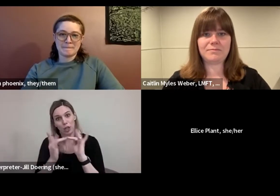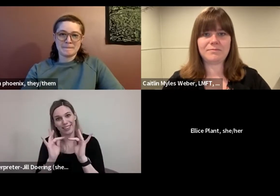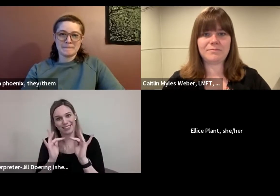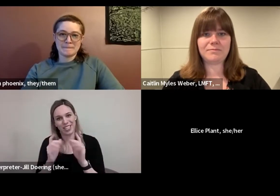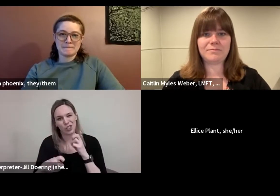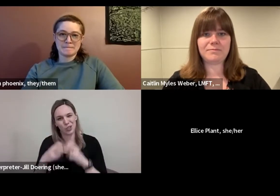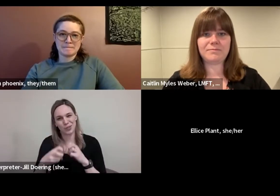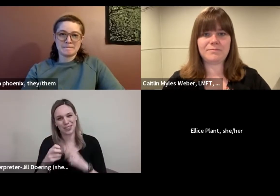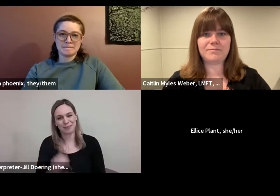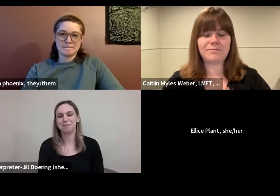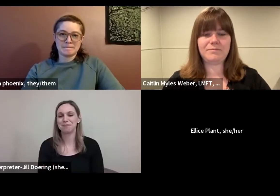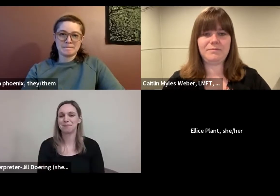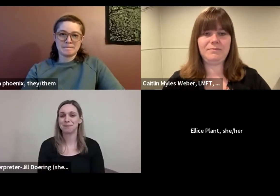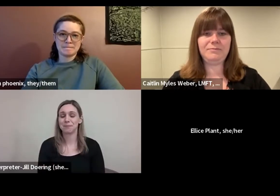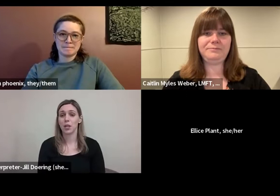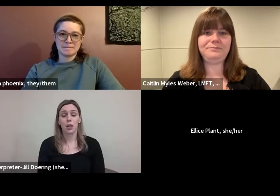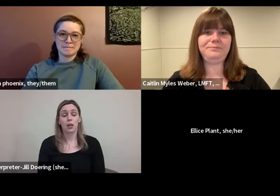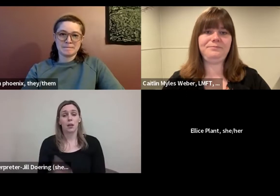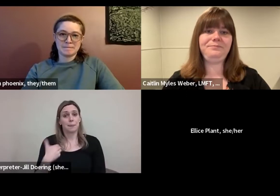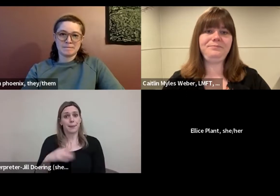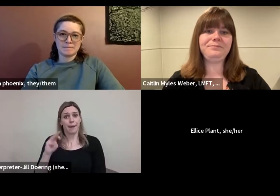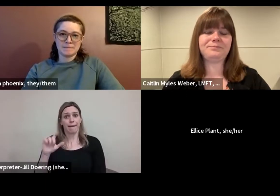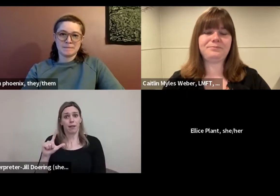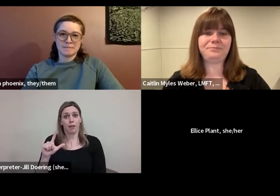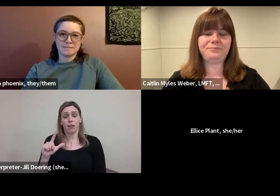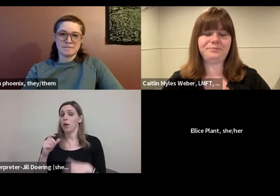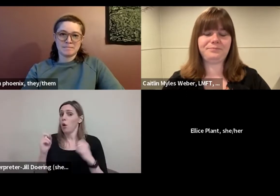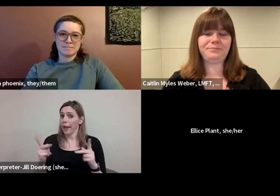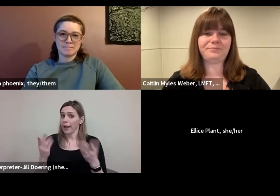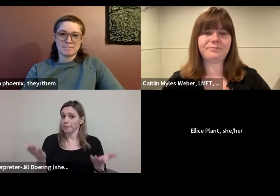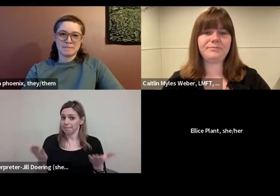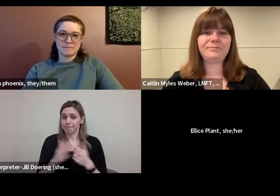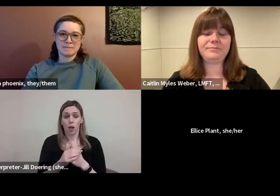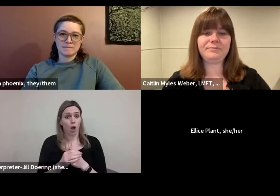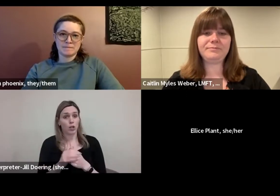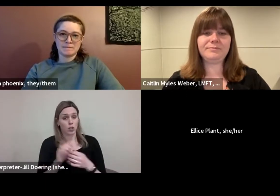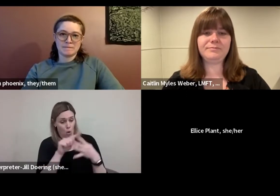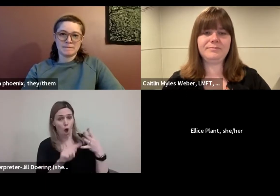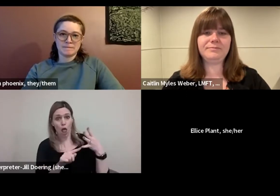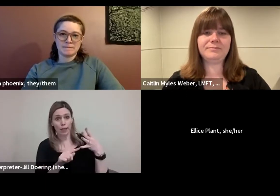So if most people have heard now that all of you are in Wisconsin and our discussion